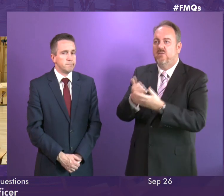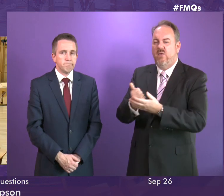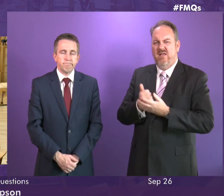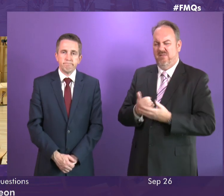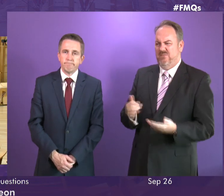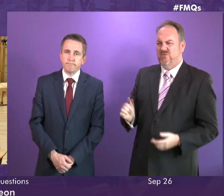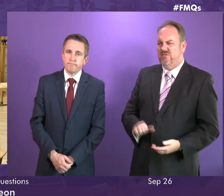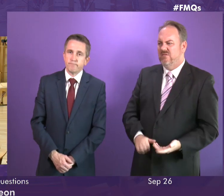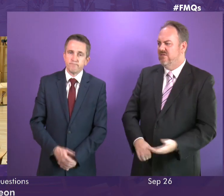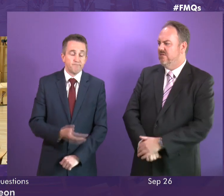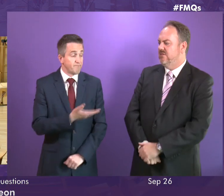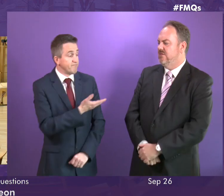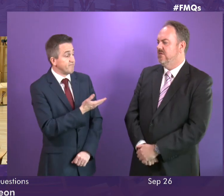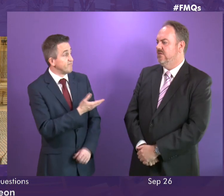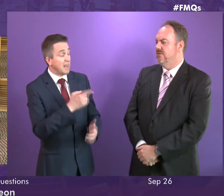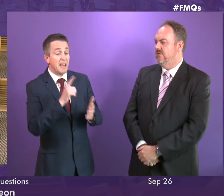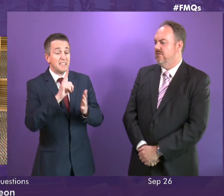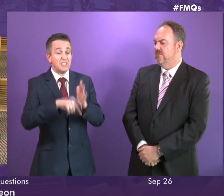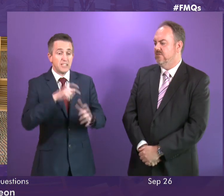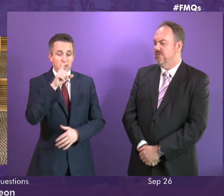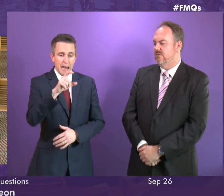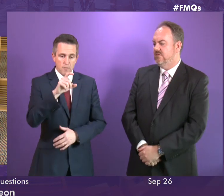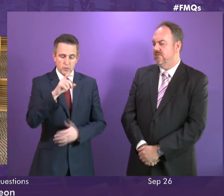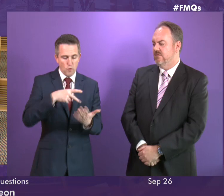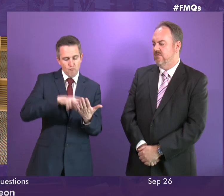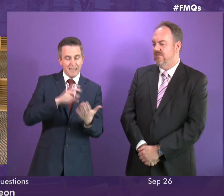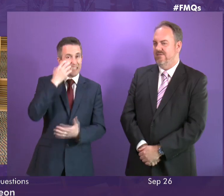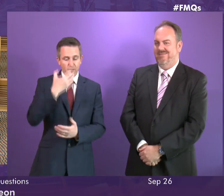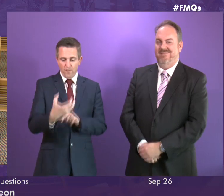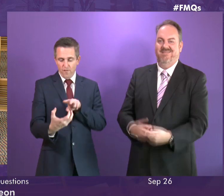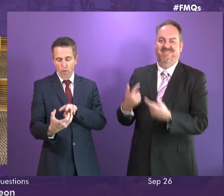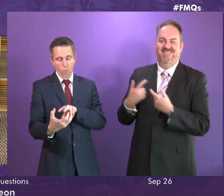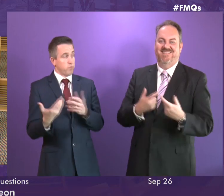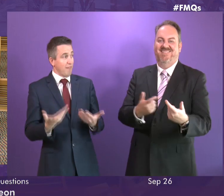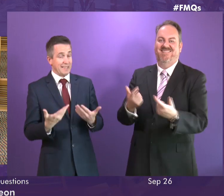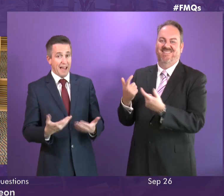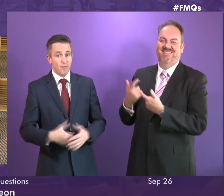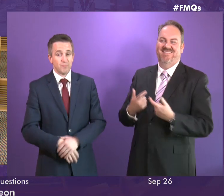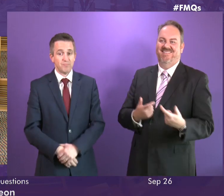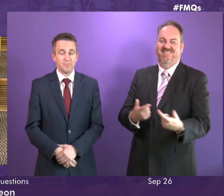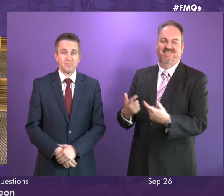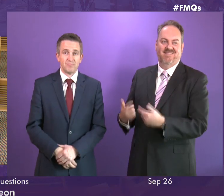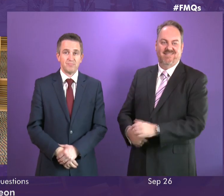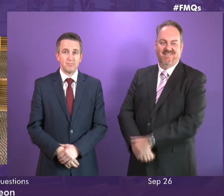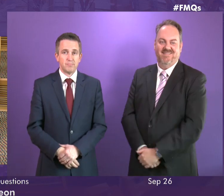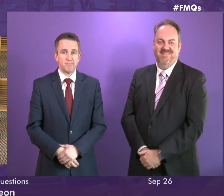The First Minister: No wonder Jackson Carlaw is staring at his phone right now.